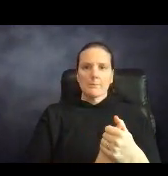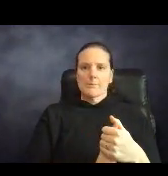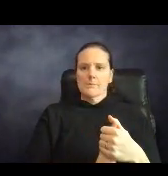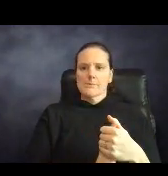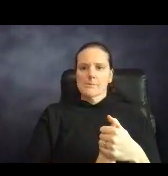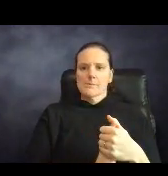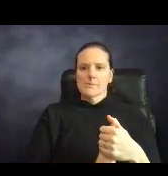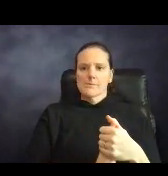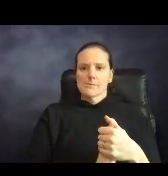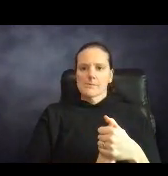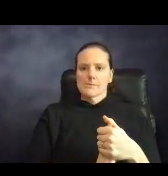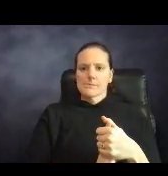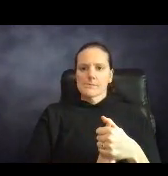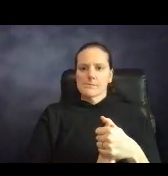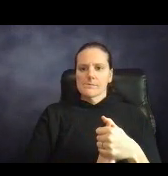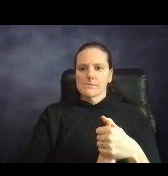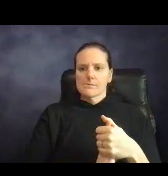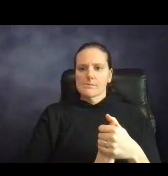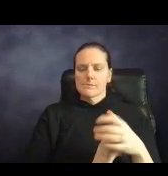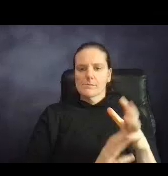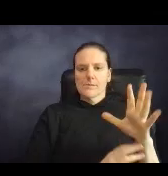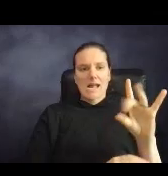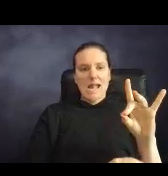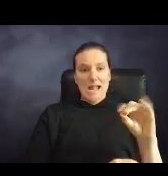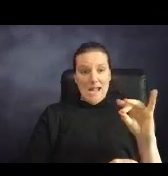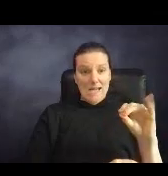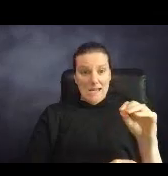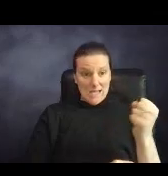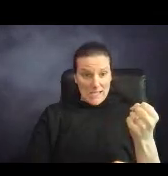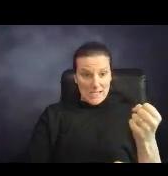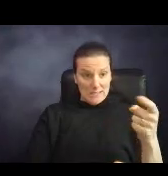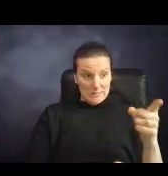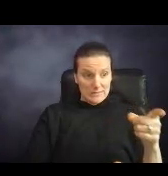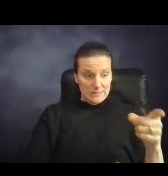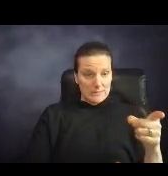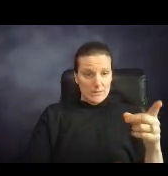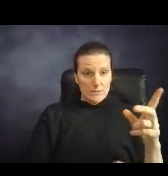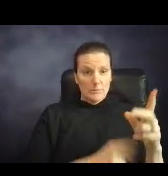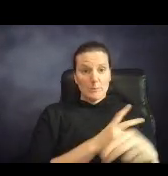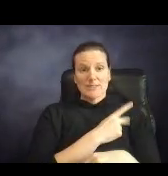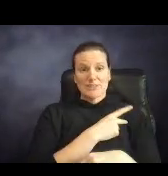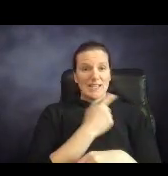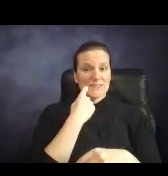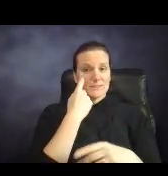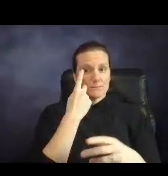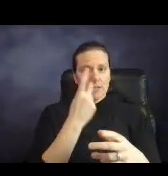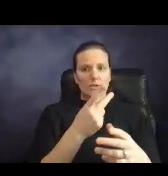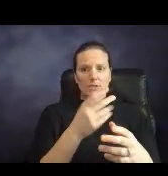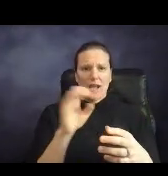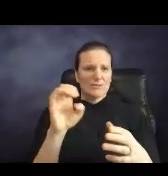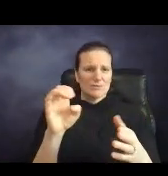I have an 80, an 80-year-old patient, I just met her and I saw that her estrogen was crossed out on her med list.